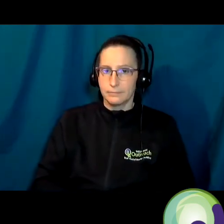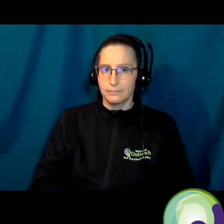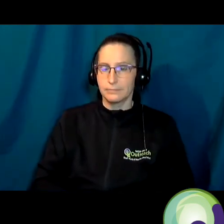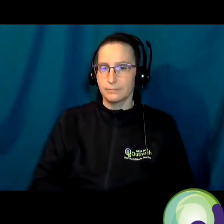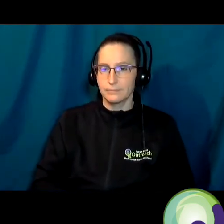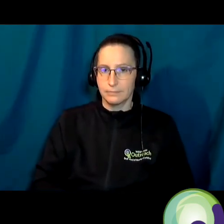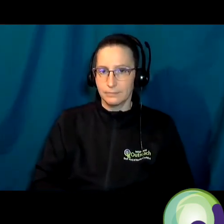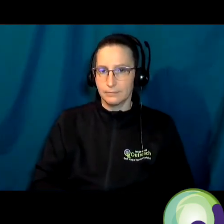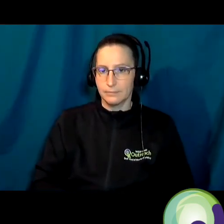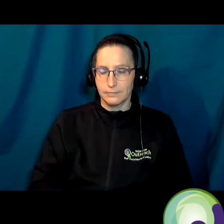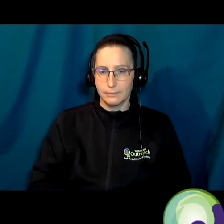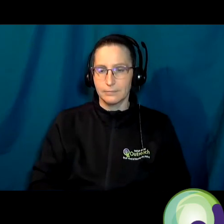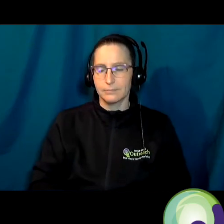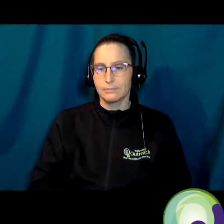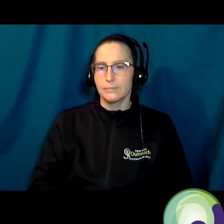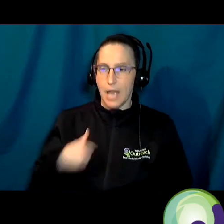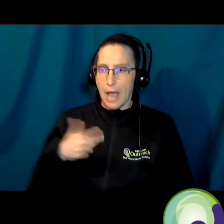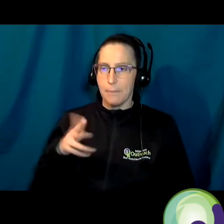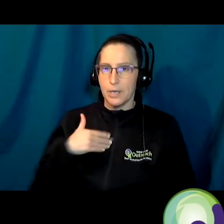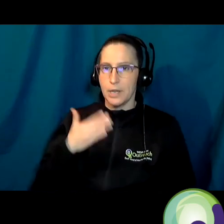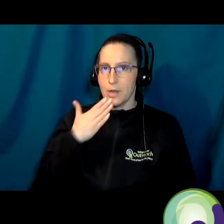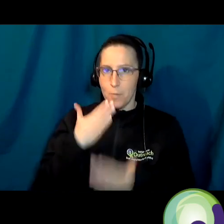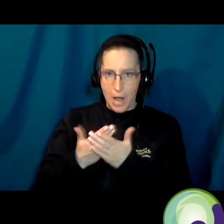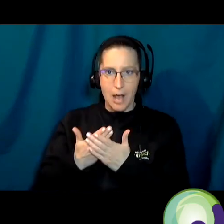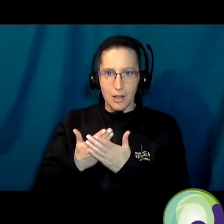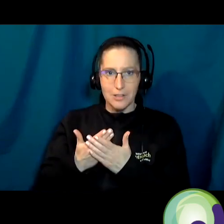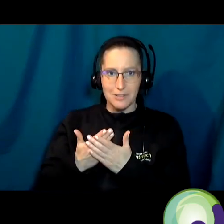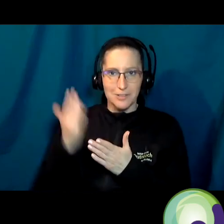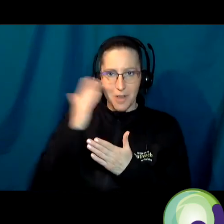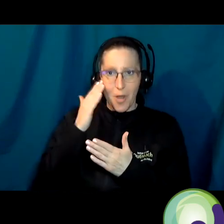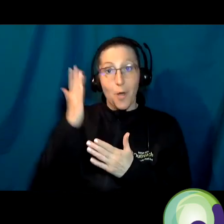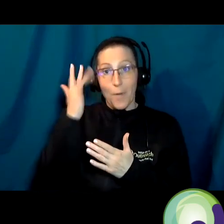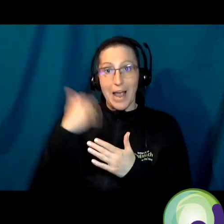equipped, I think. I have a 16 year old son and a 14 year old daughter.